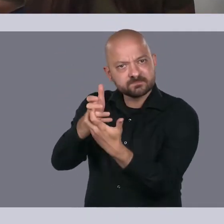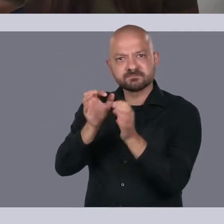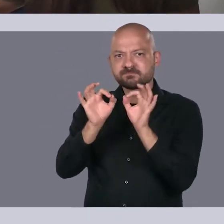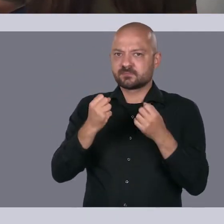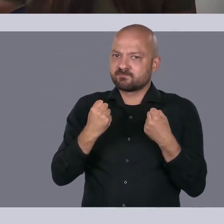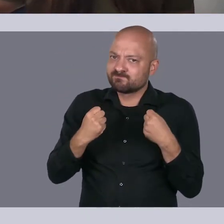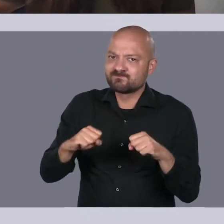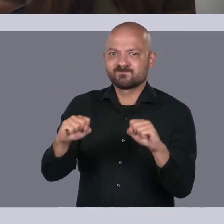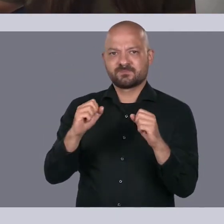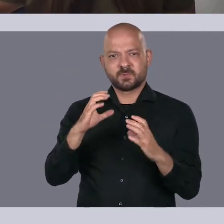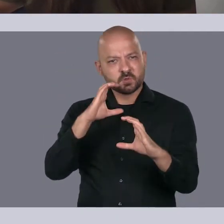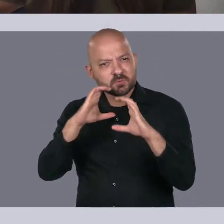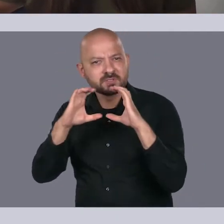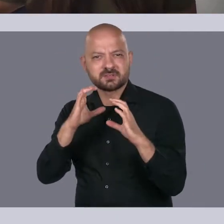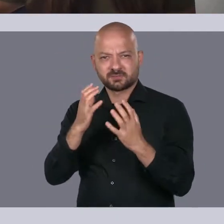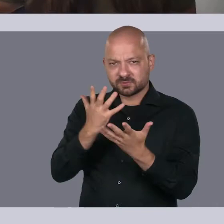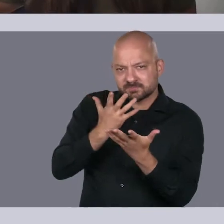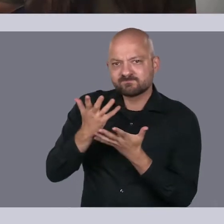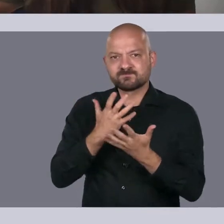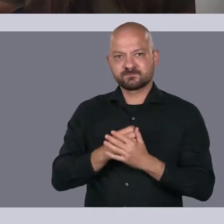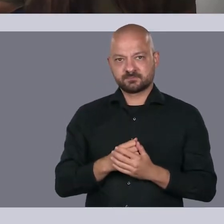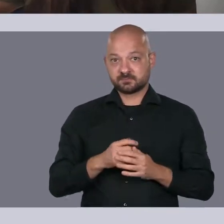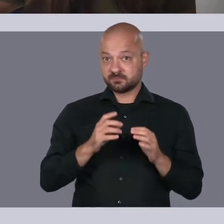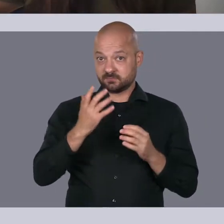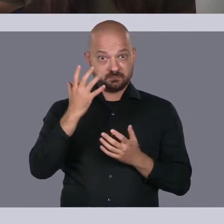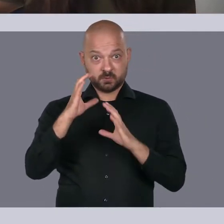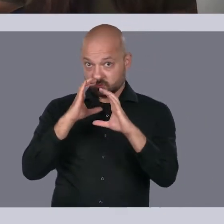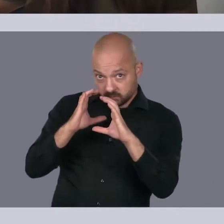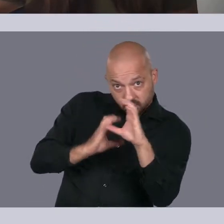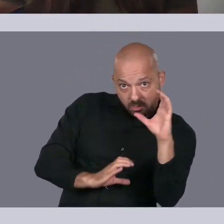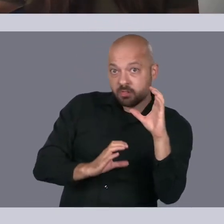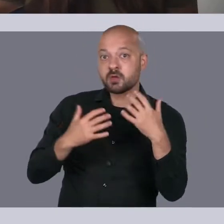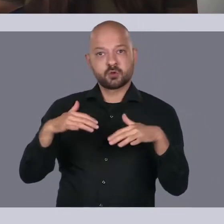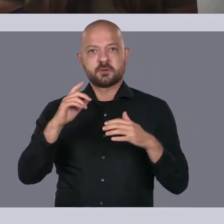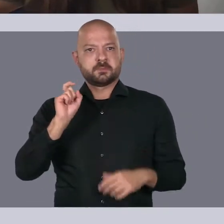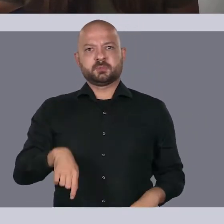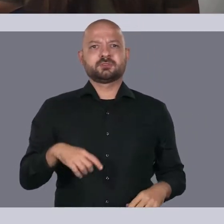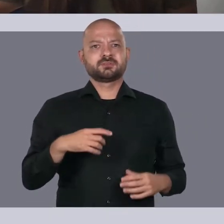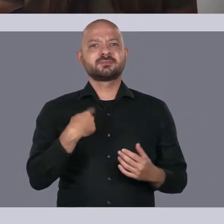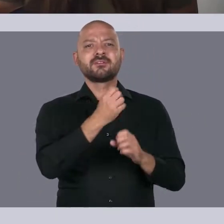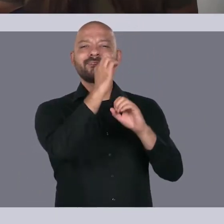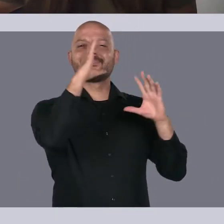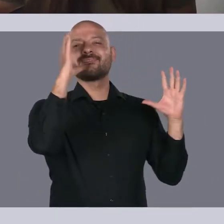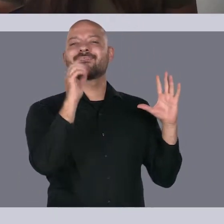we are forced to rely on our own assumptions, which can be severely misleading seeing that we ourselves have only limited experience